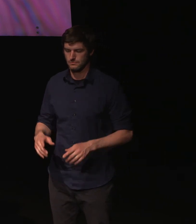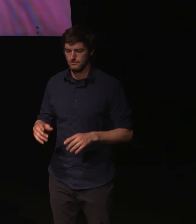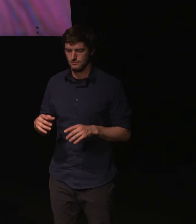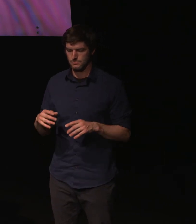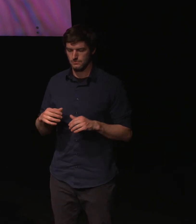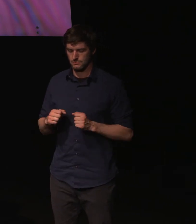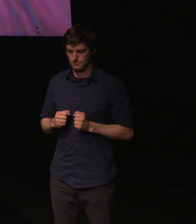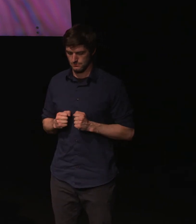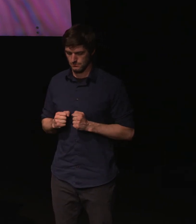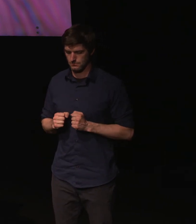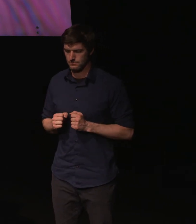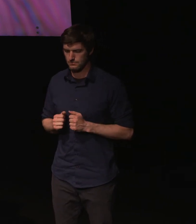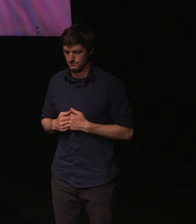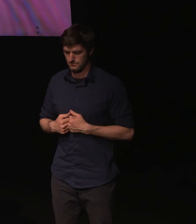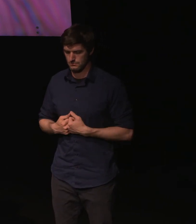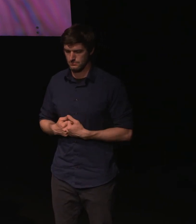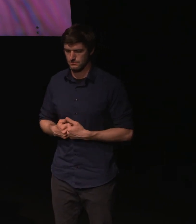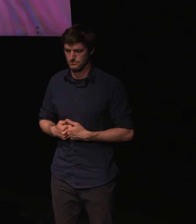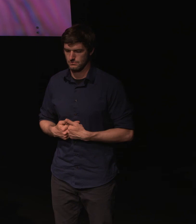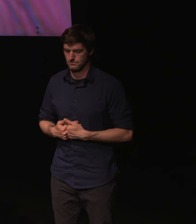in it's finished true form,